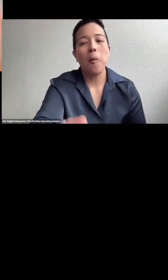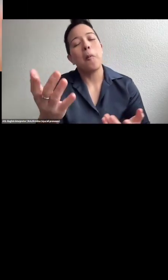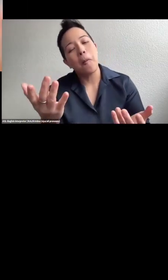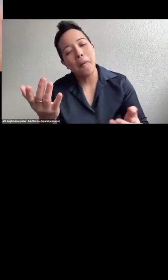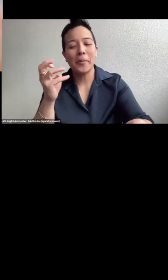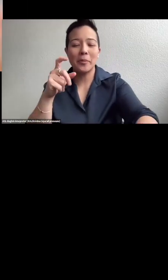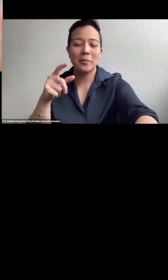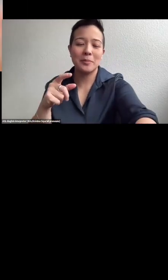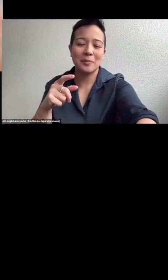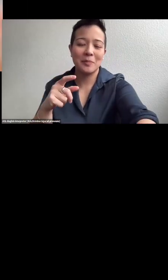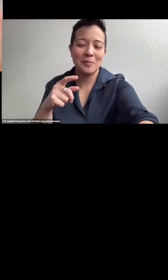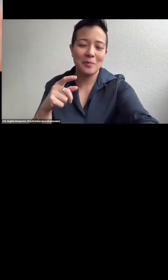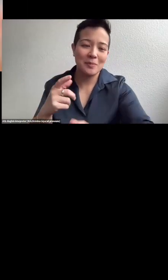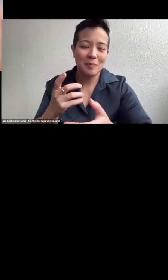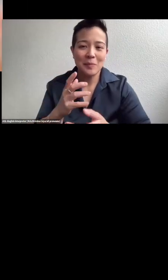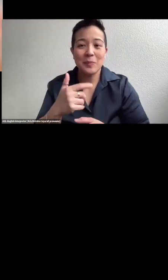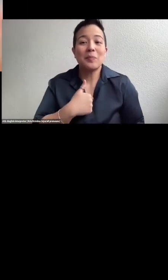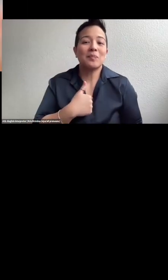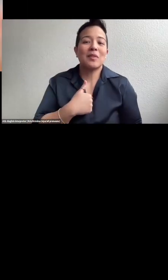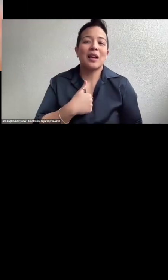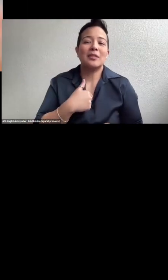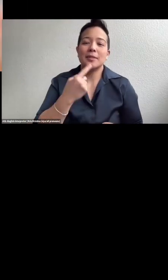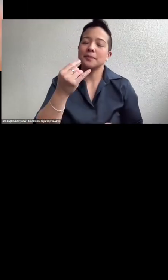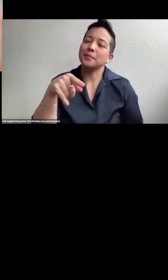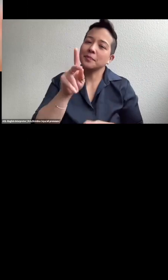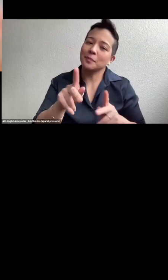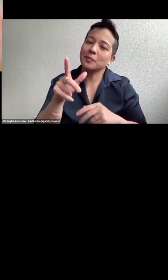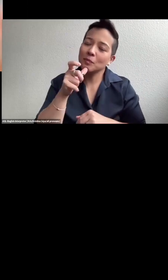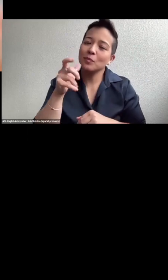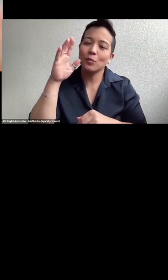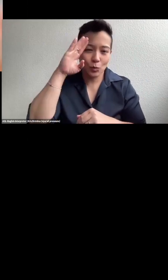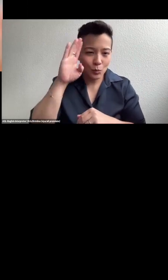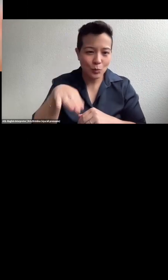I'm one of those people who knew they always wanted